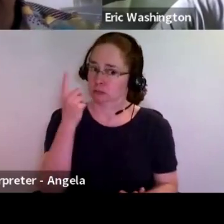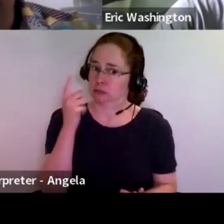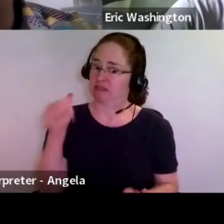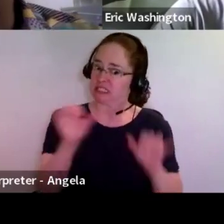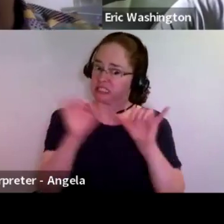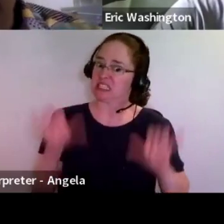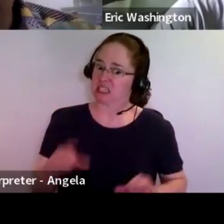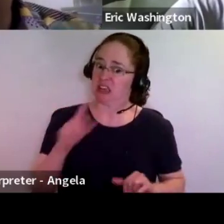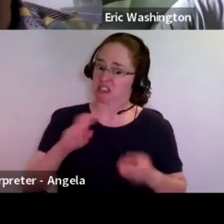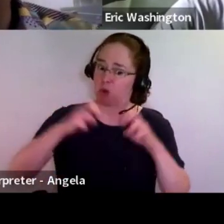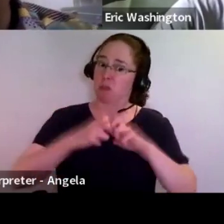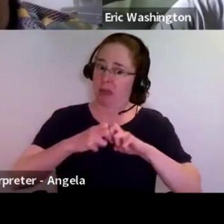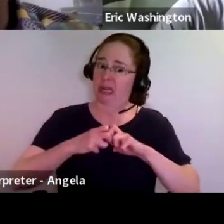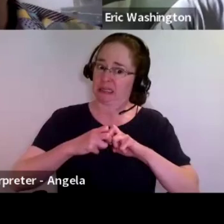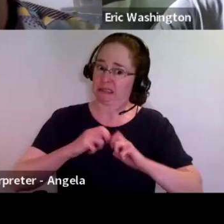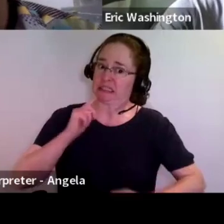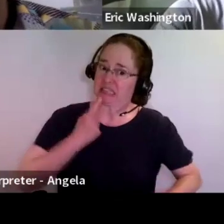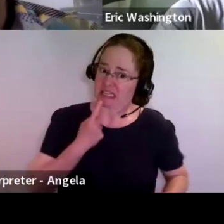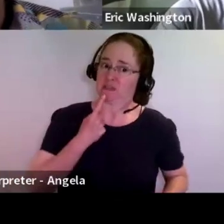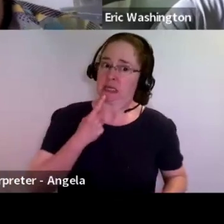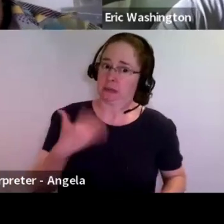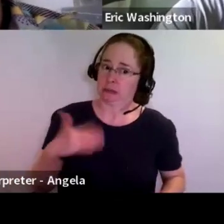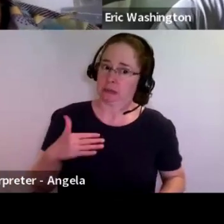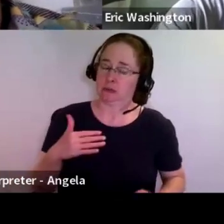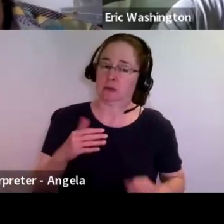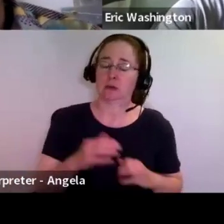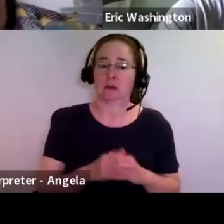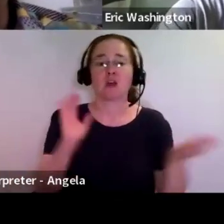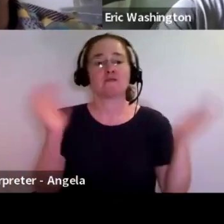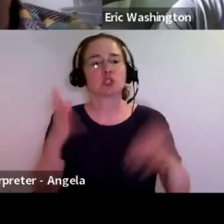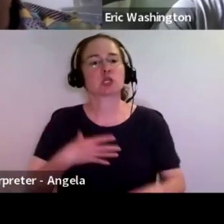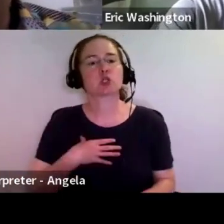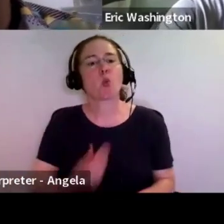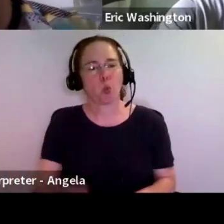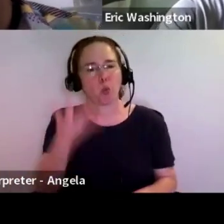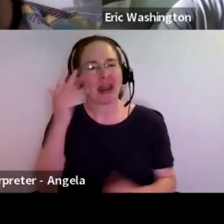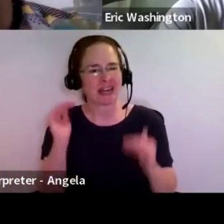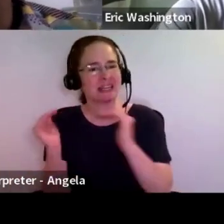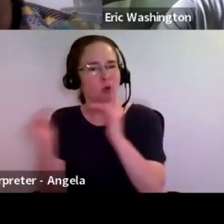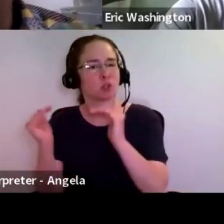problematic, extensively versus white counterparts. So the